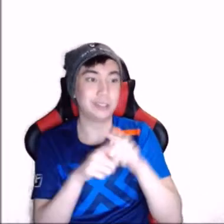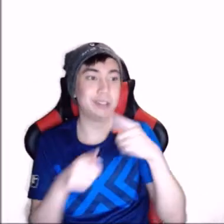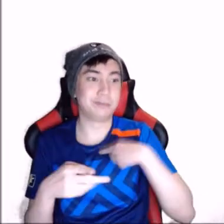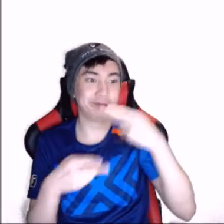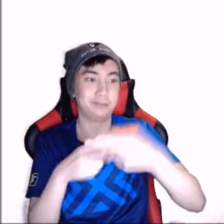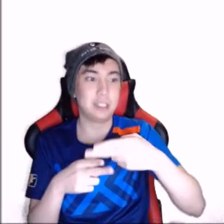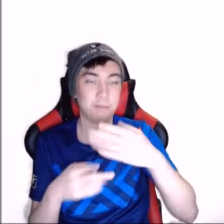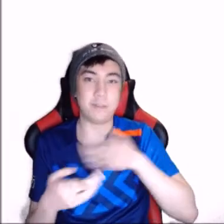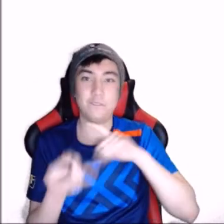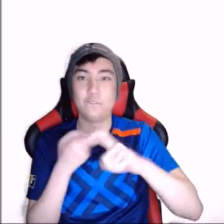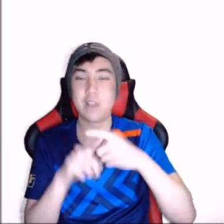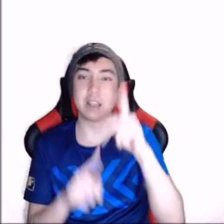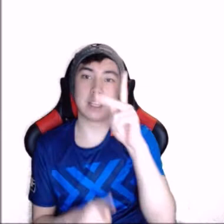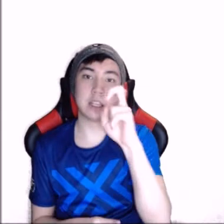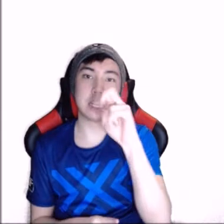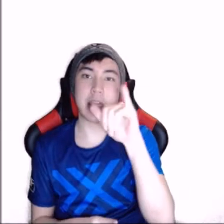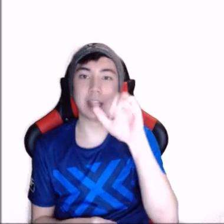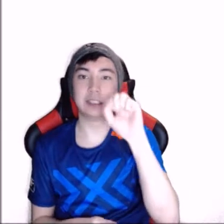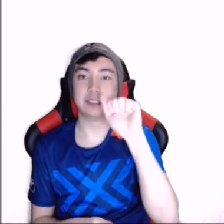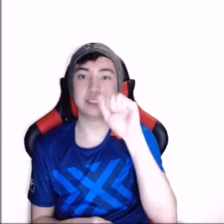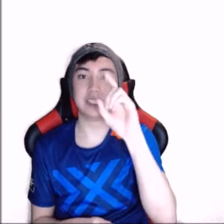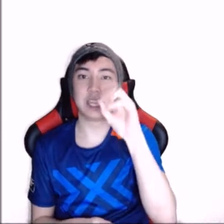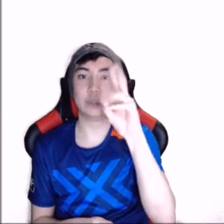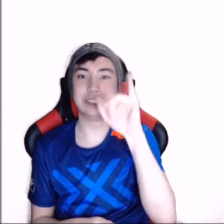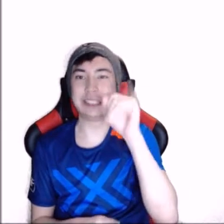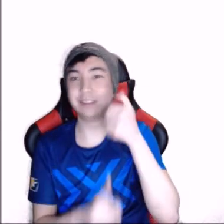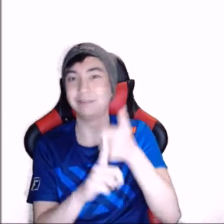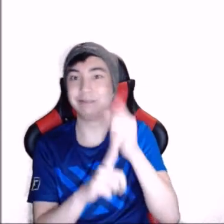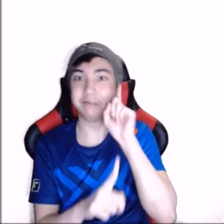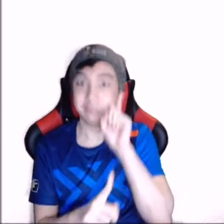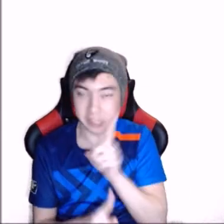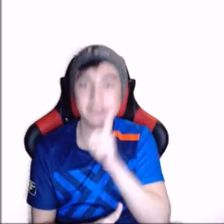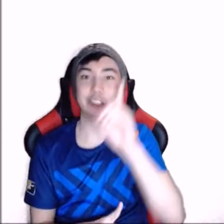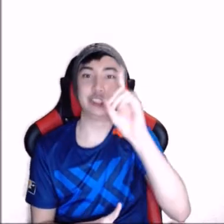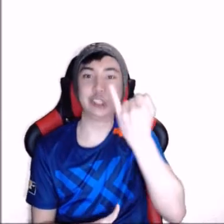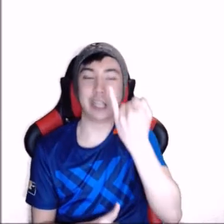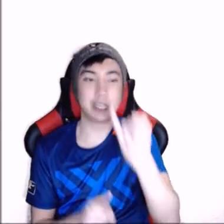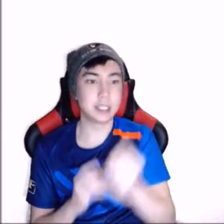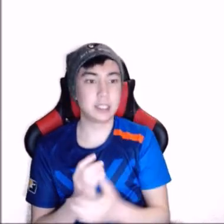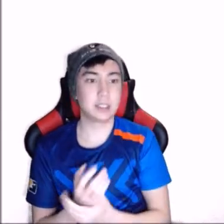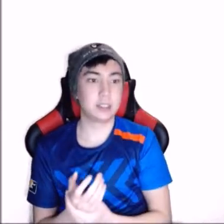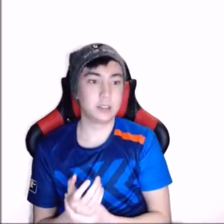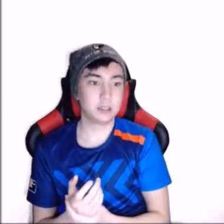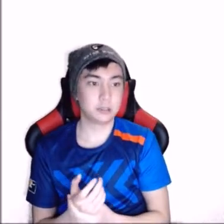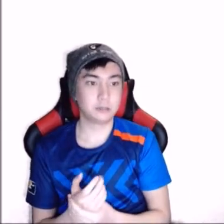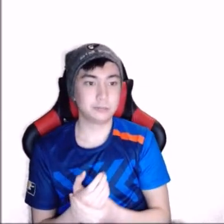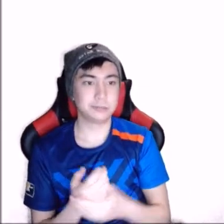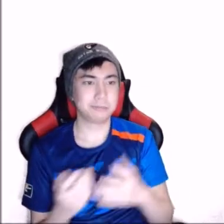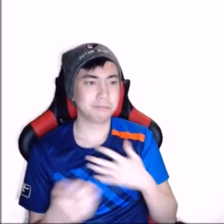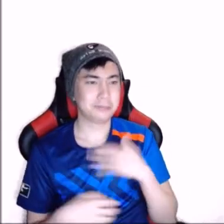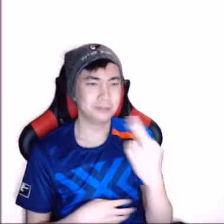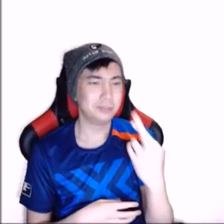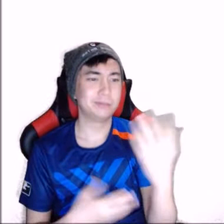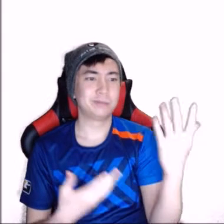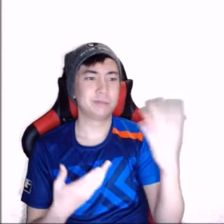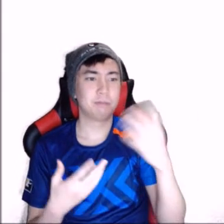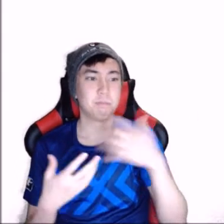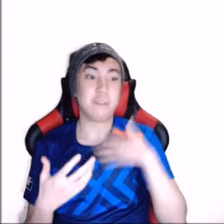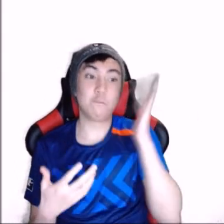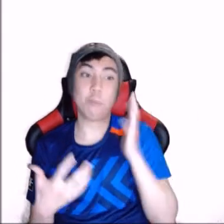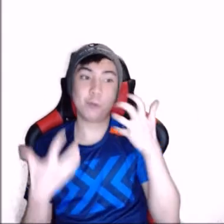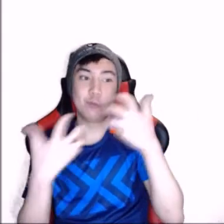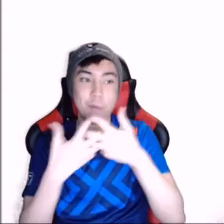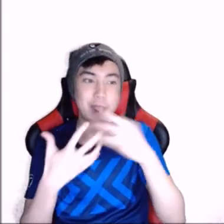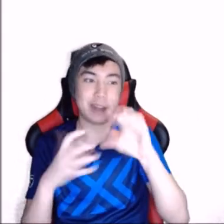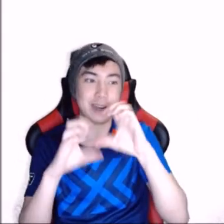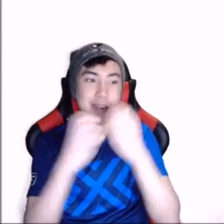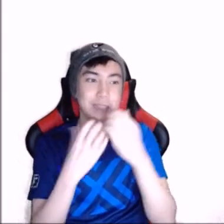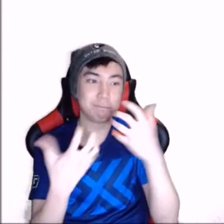I would like to mention my friend, Kenny Sadowski. He's my best friend, former roommate, and classmate